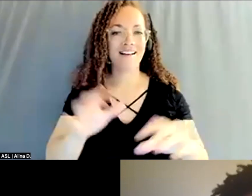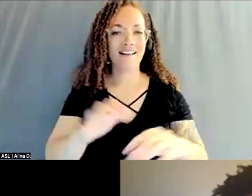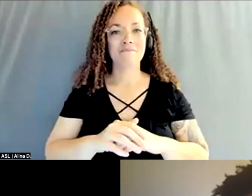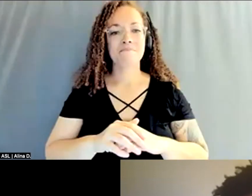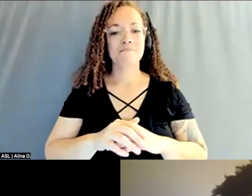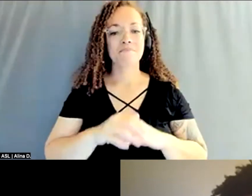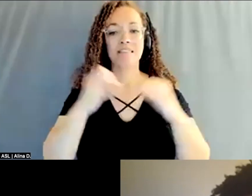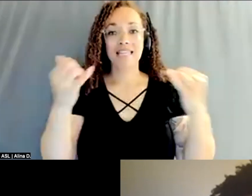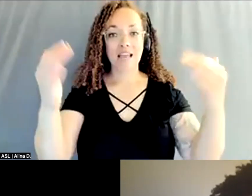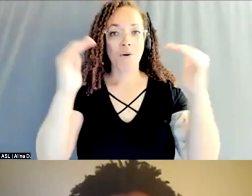let y’all take that away.